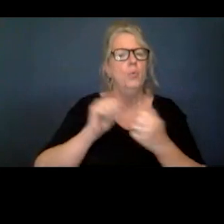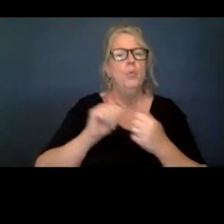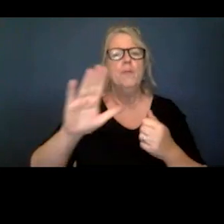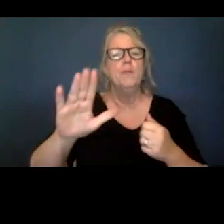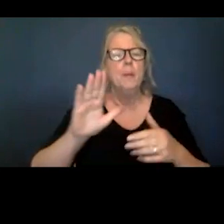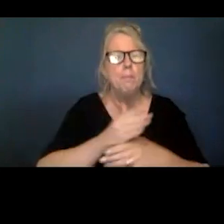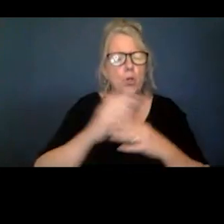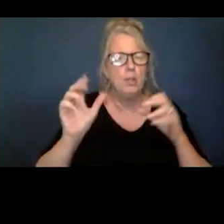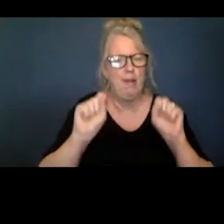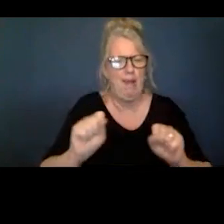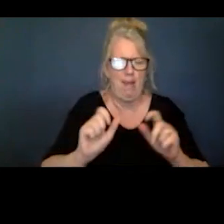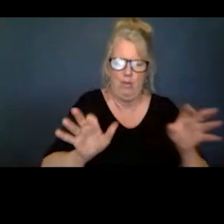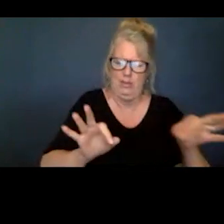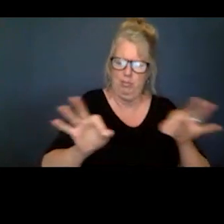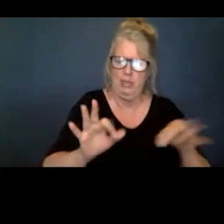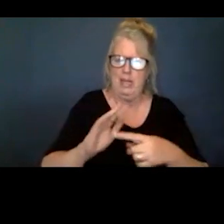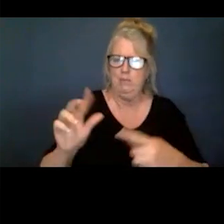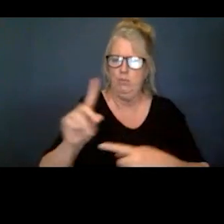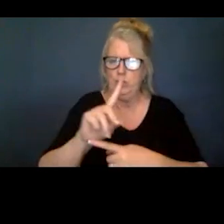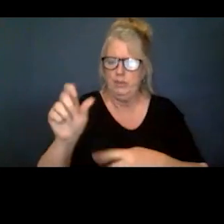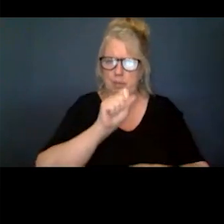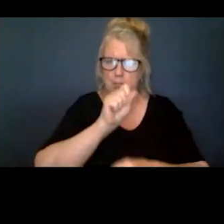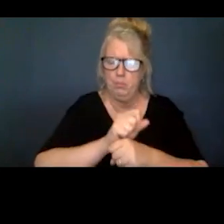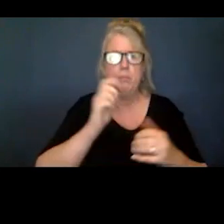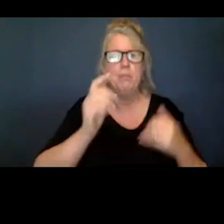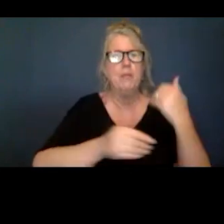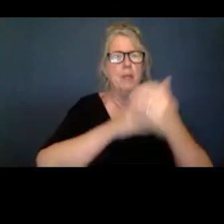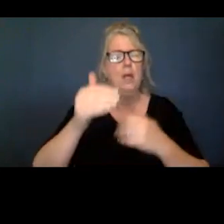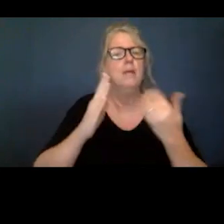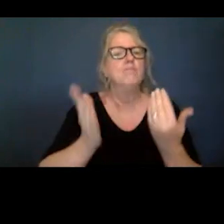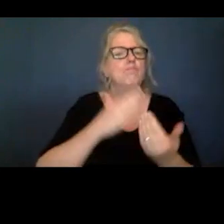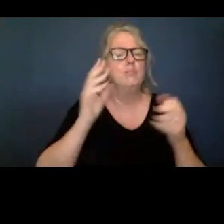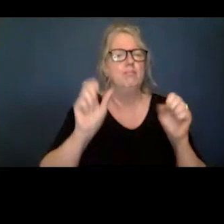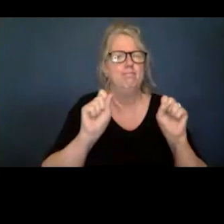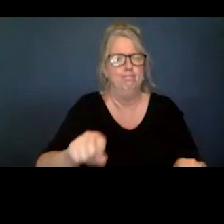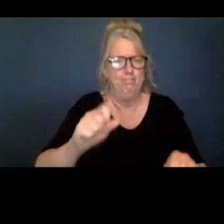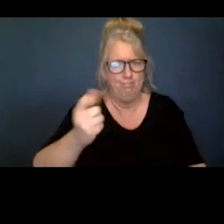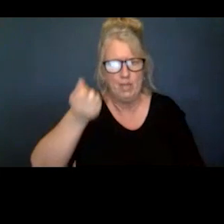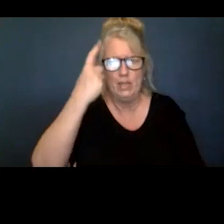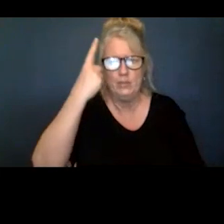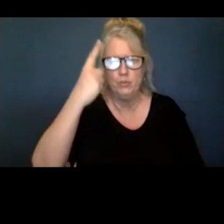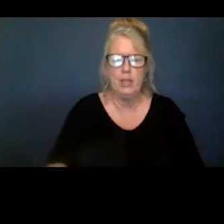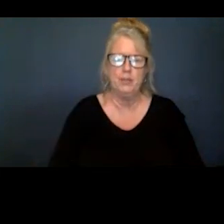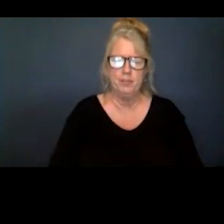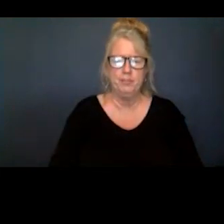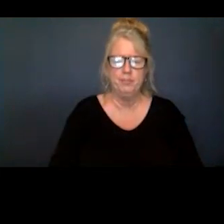can you explain the disability employment process in a way that's easy to understand? Secondly,